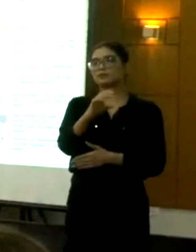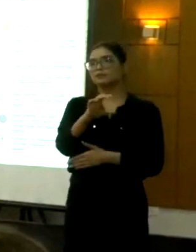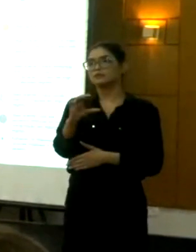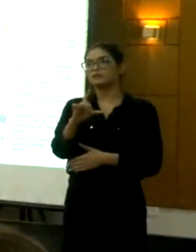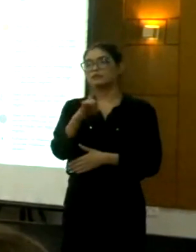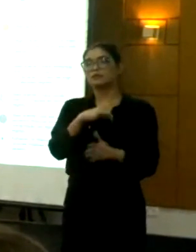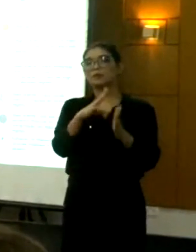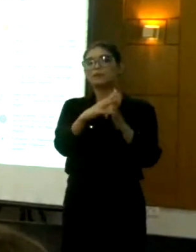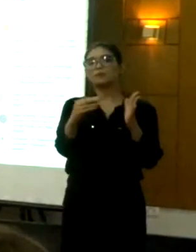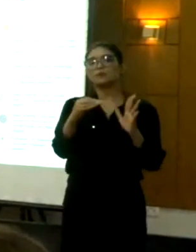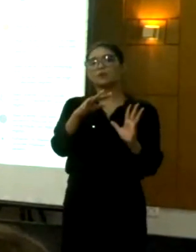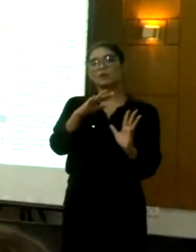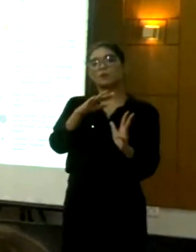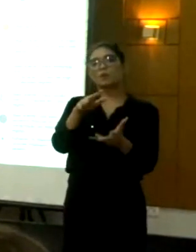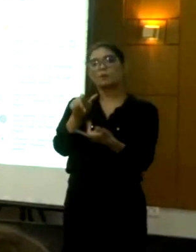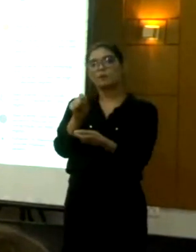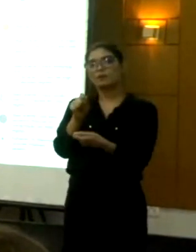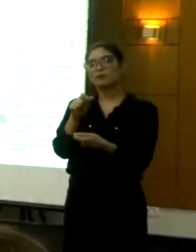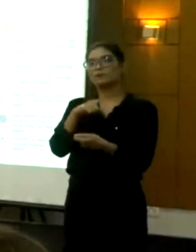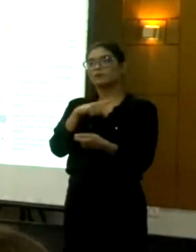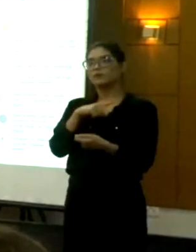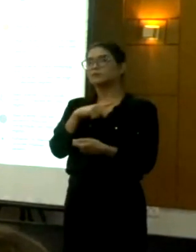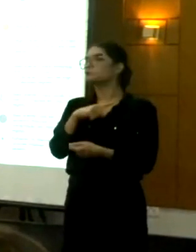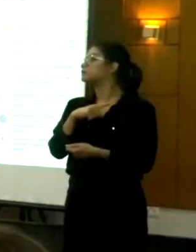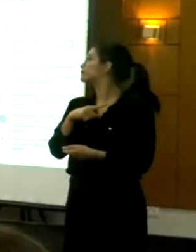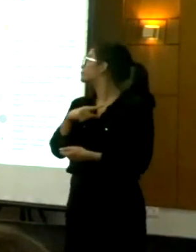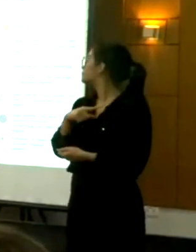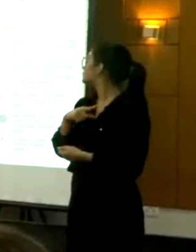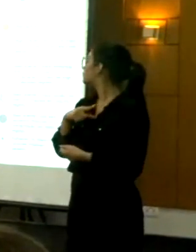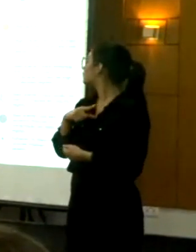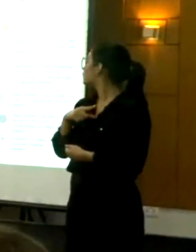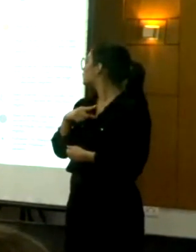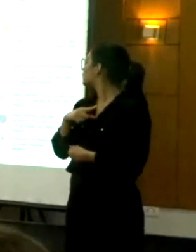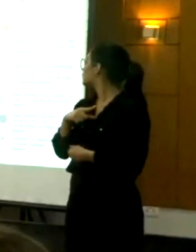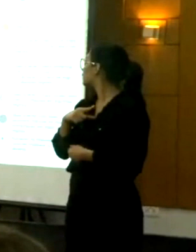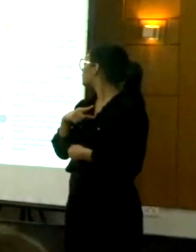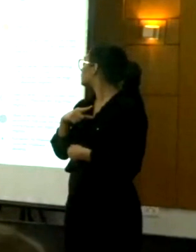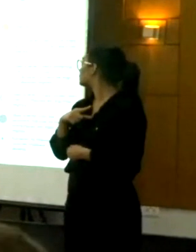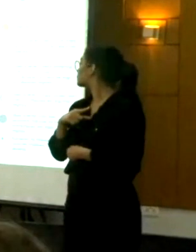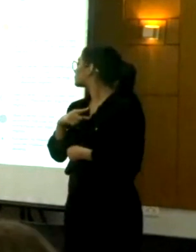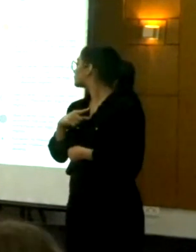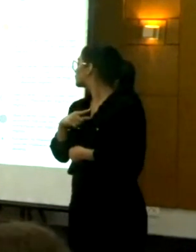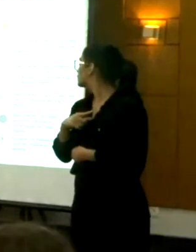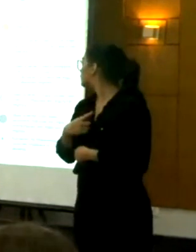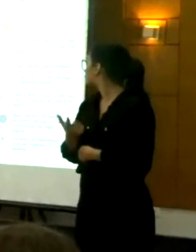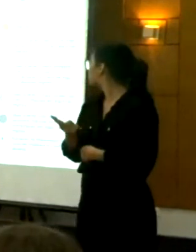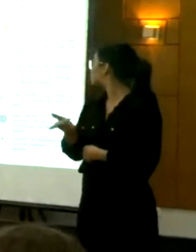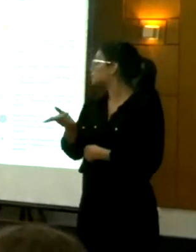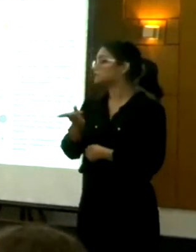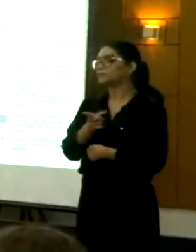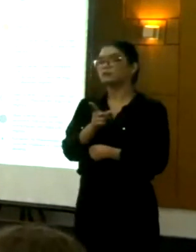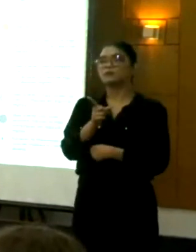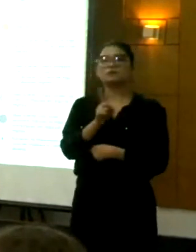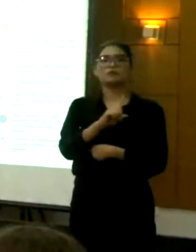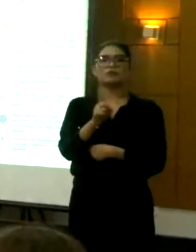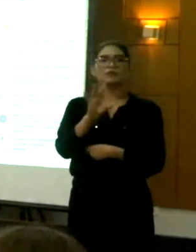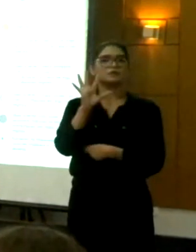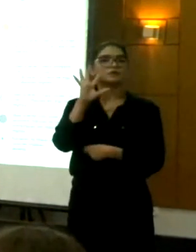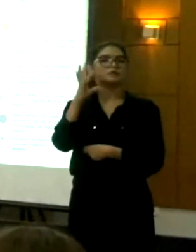they have a pixel or a grid or a resolution that doesn't solve regional processes look at this